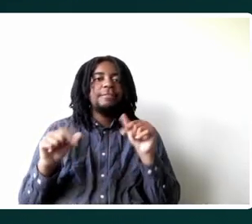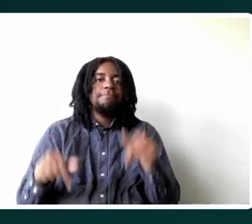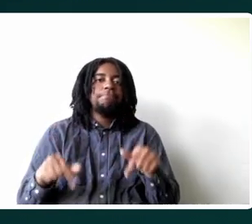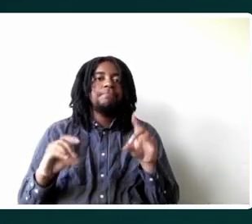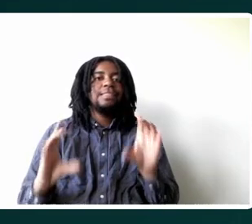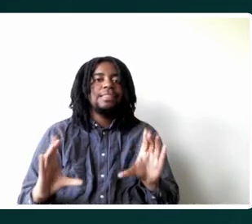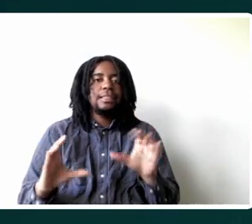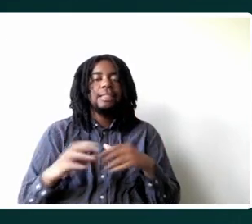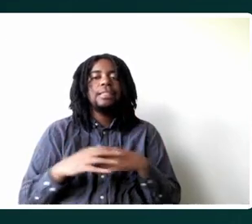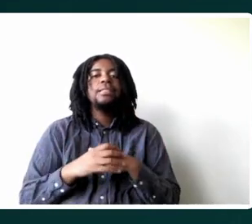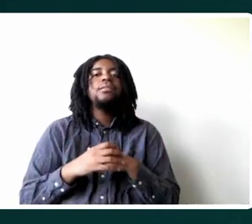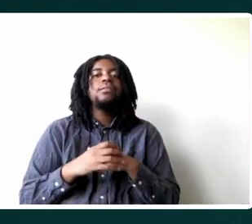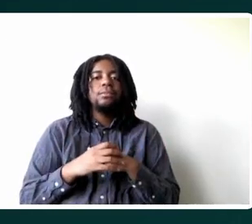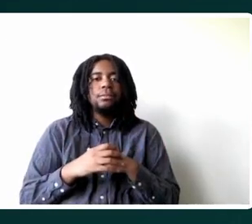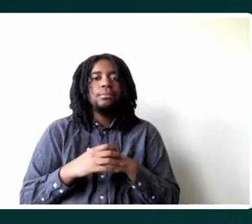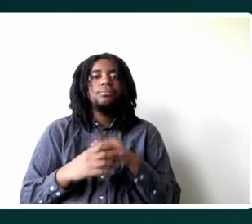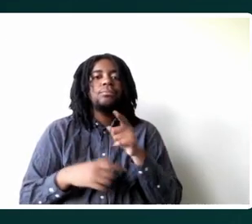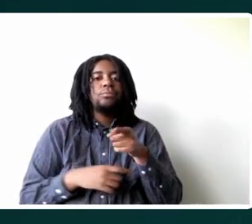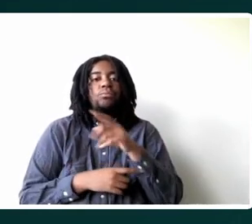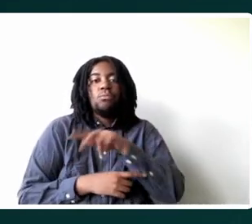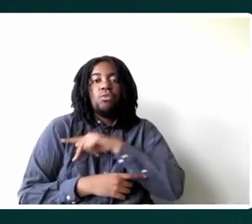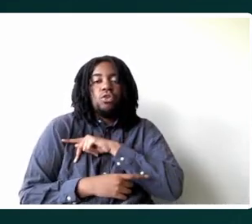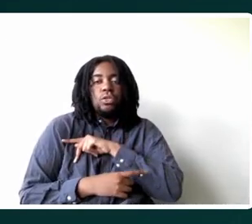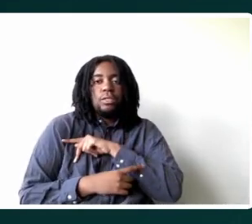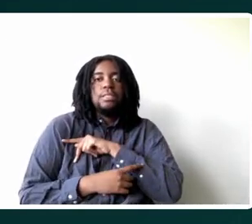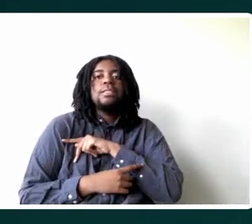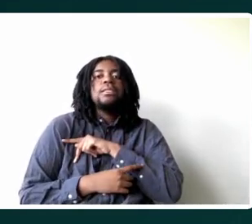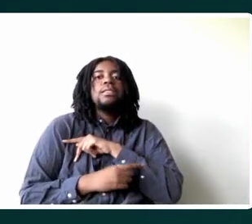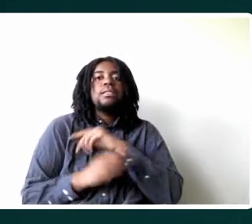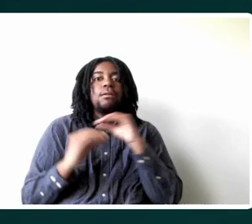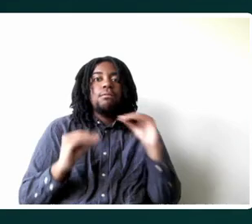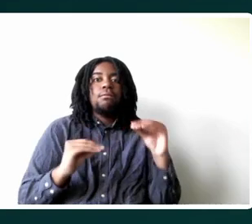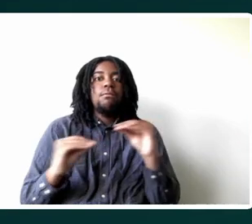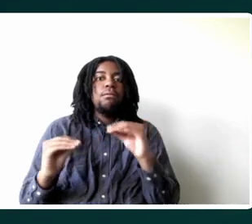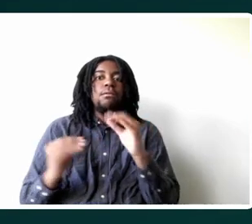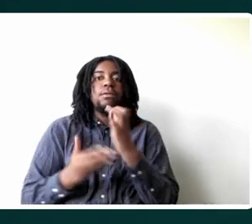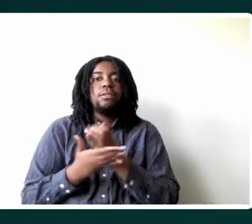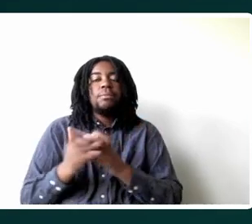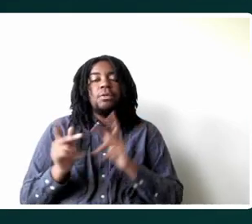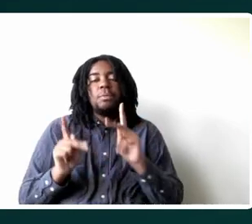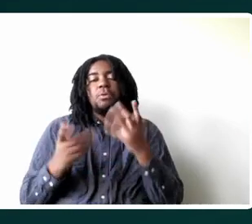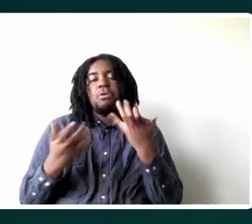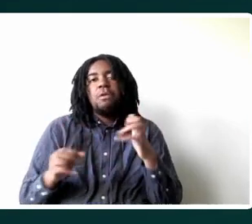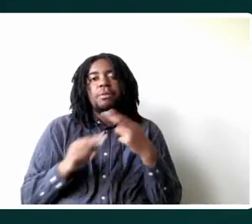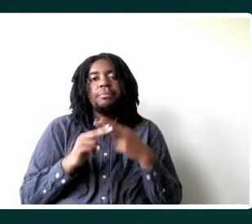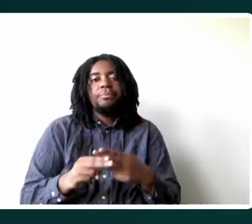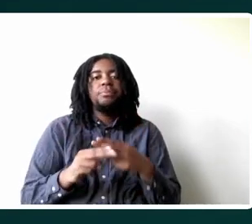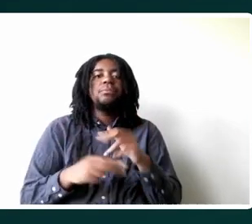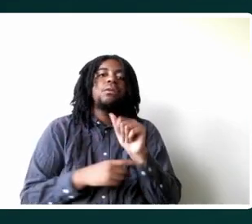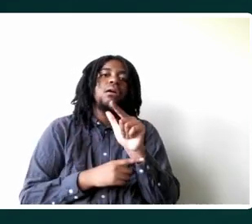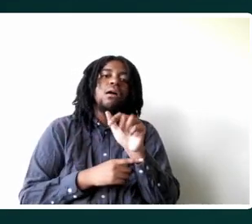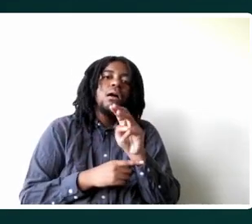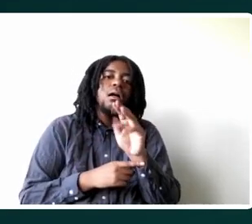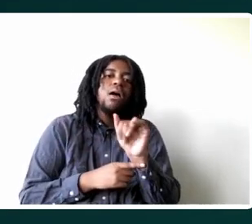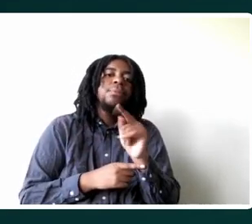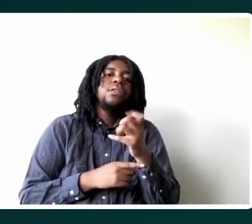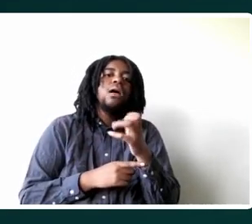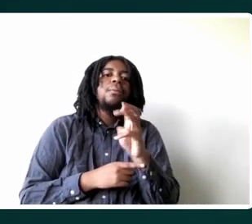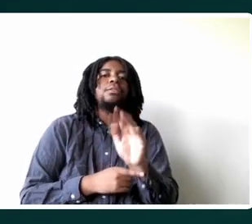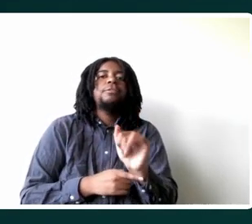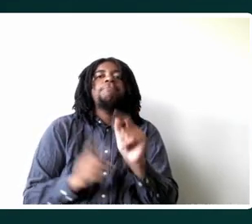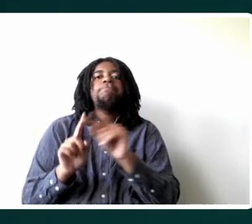personally taught some of the people we've already mentioned, like Alma Thomas, among many others.